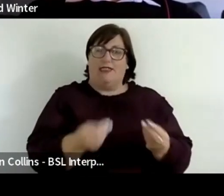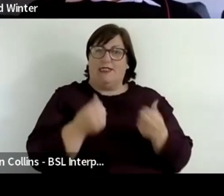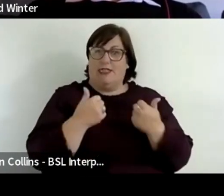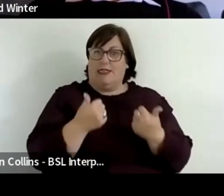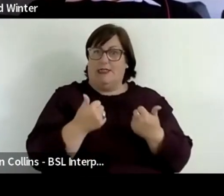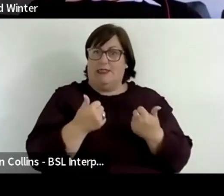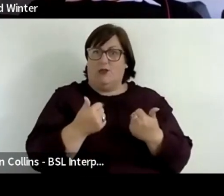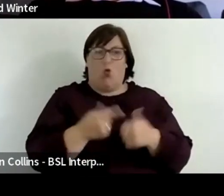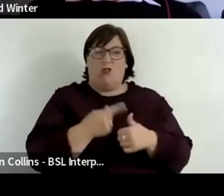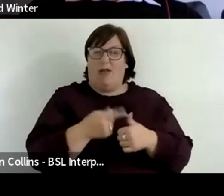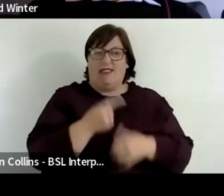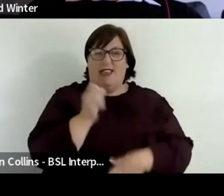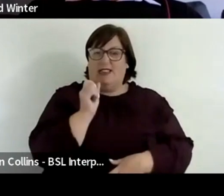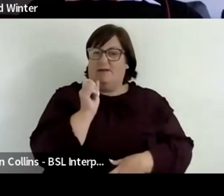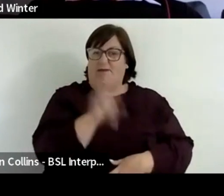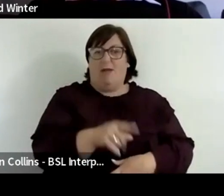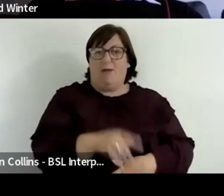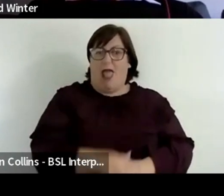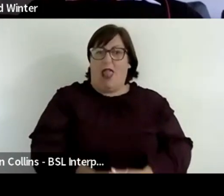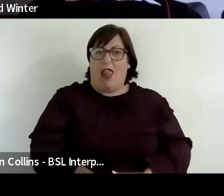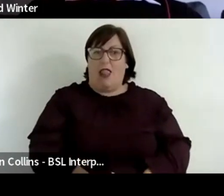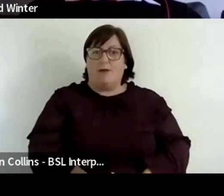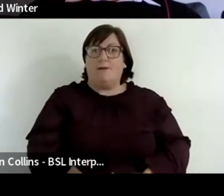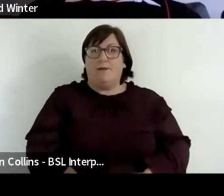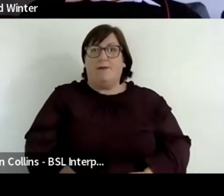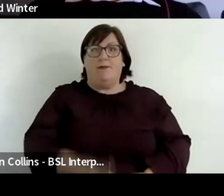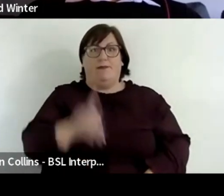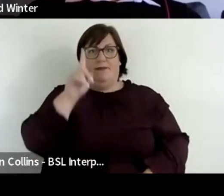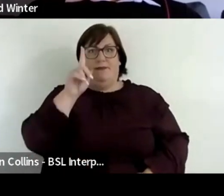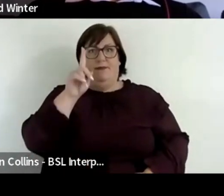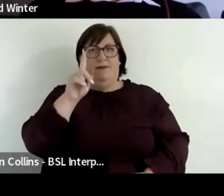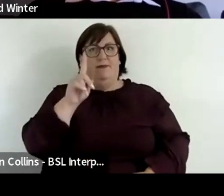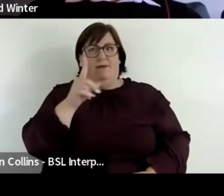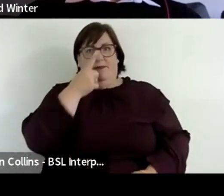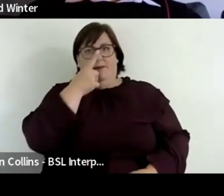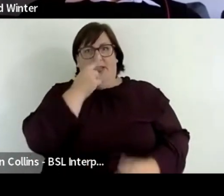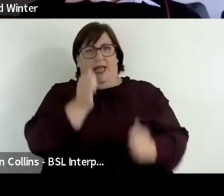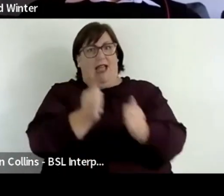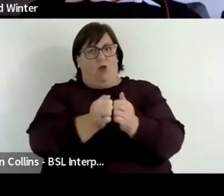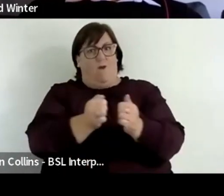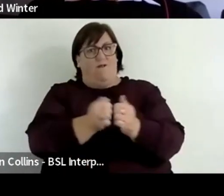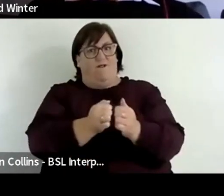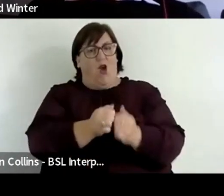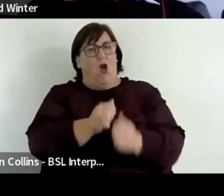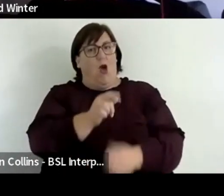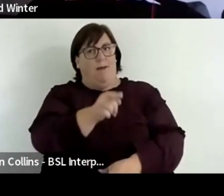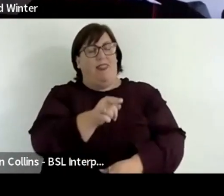I can vouch for that, being a hiring manager. When I have had a lot of acquisition,